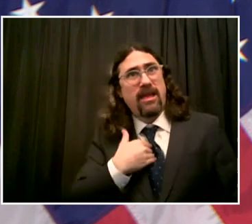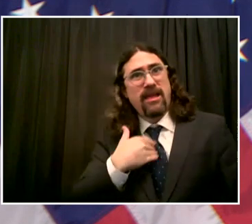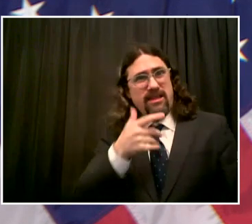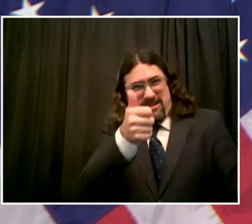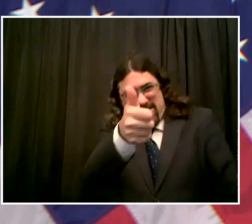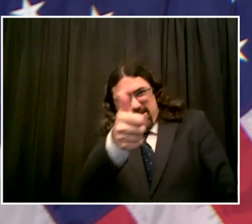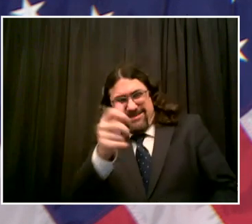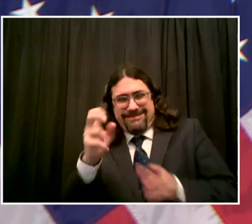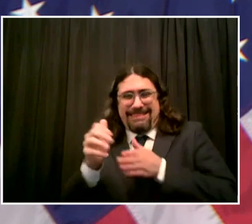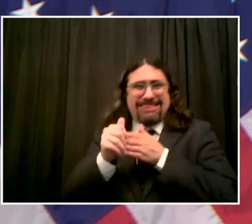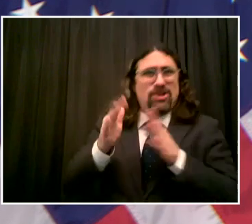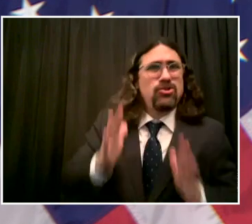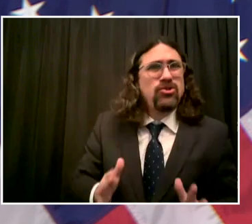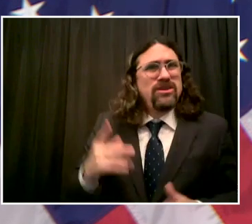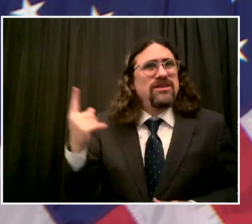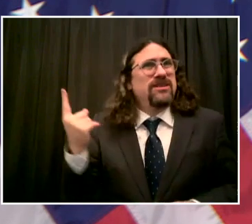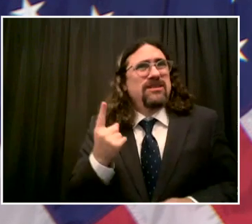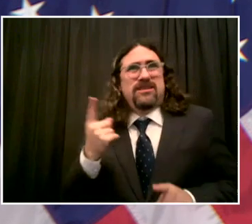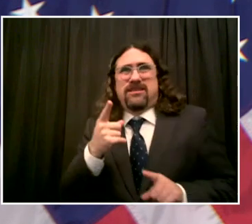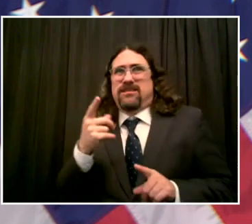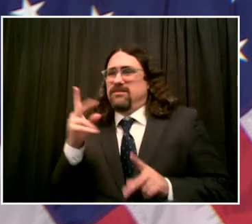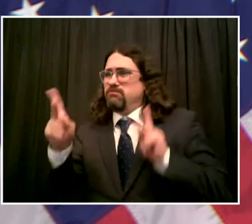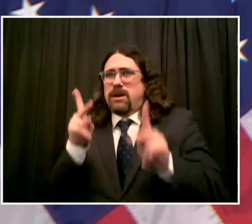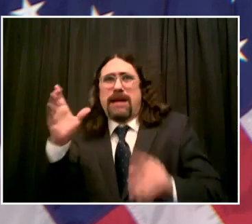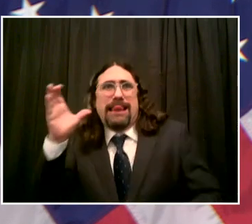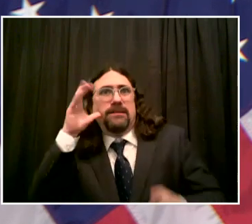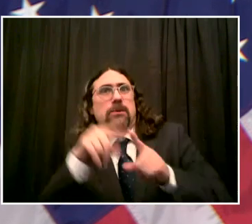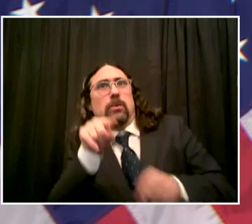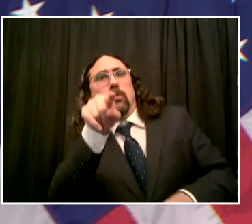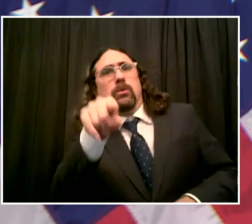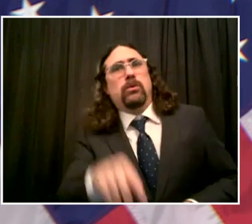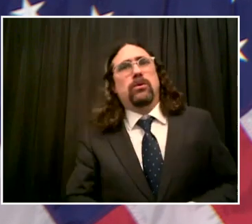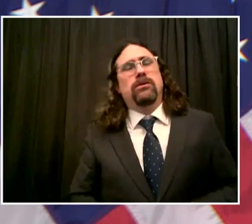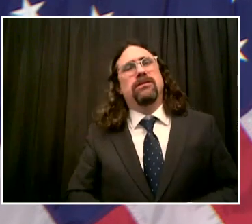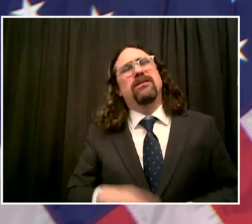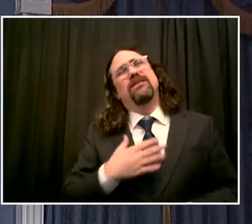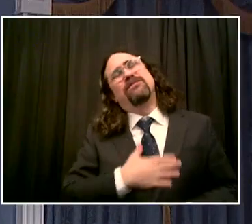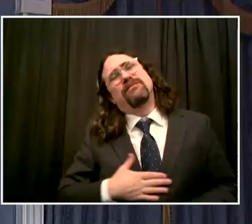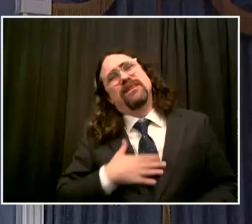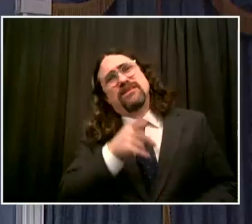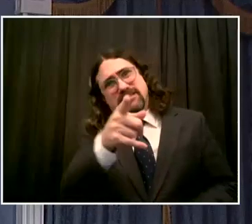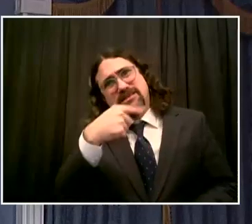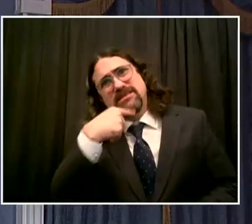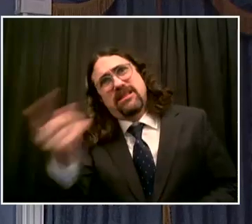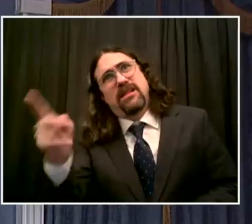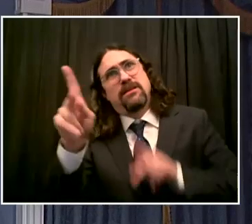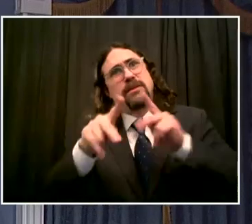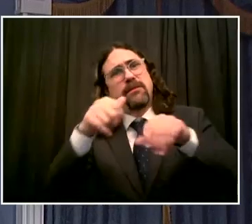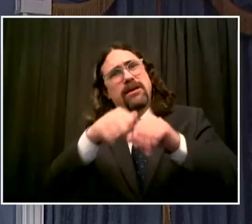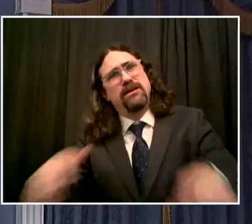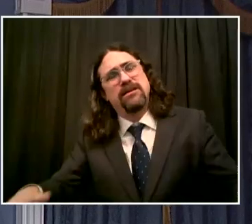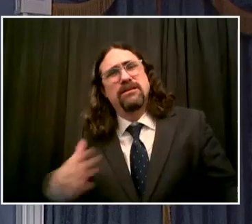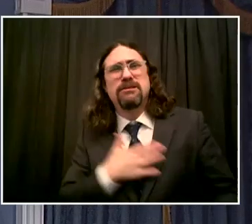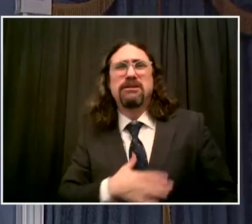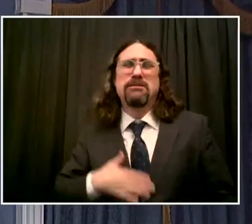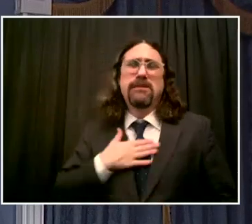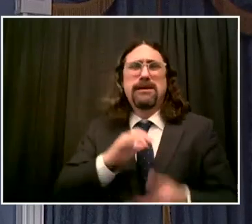CAN STEP UP AND SAY, IT'S TIME TO TAKE A STEP BACK. IT'S TIME TO TALK.